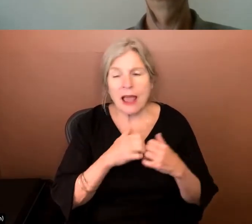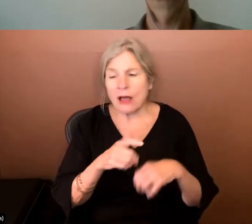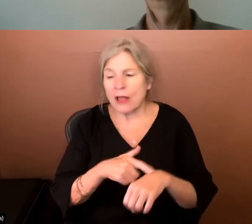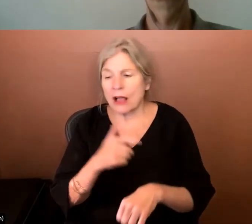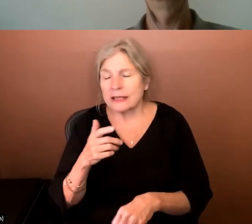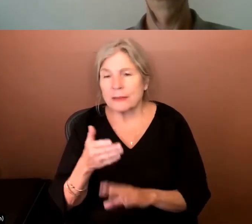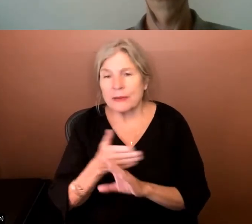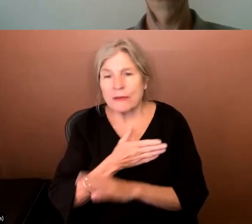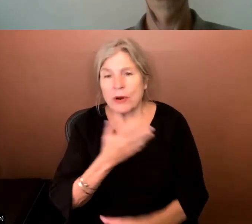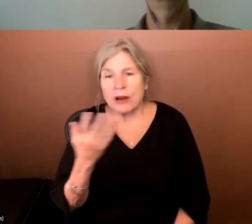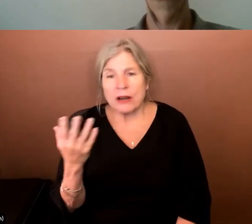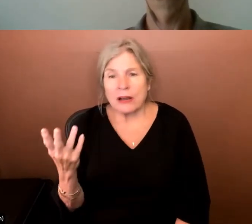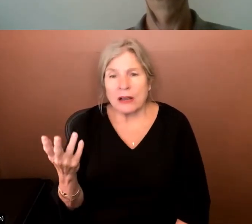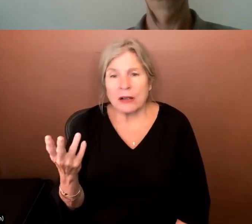, well, I'm sure,